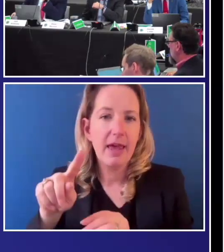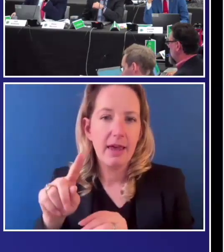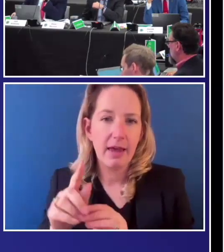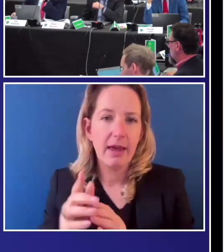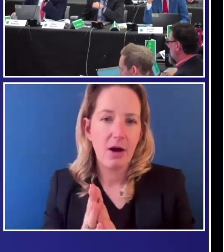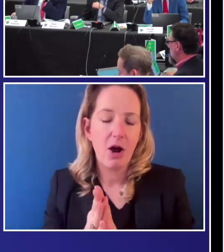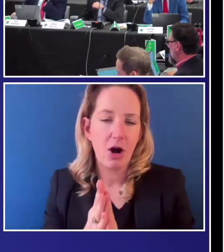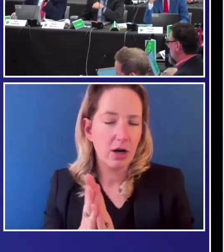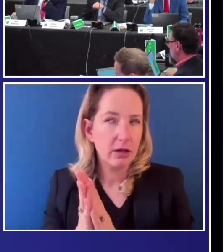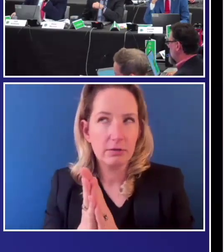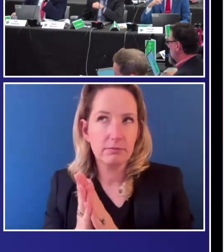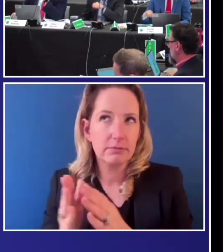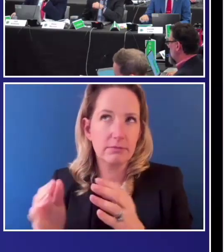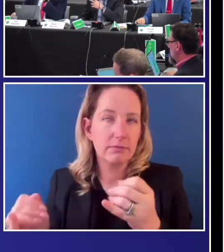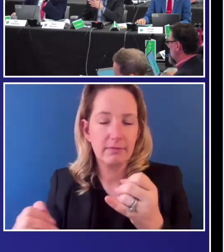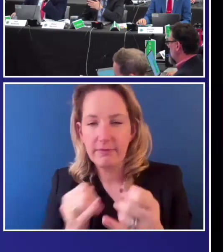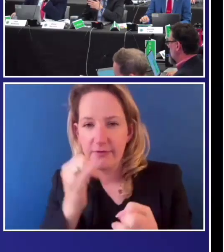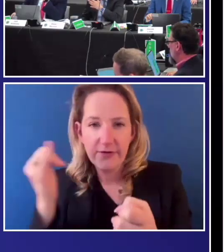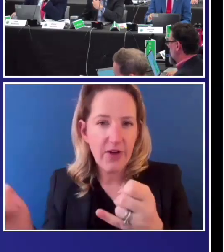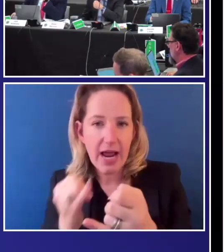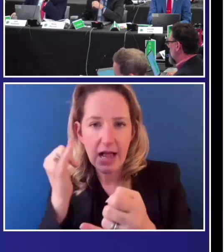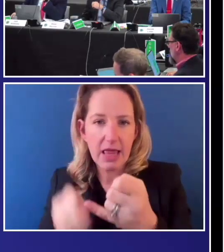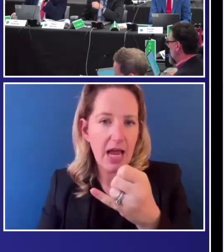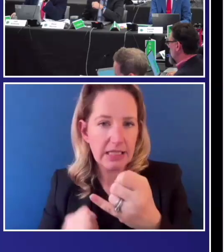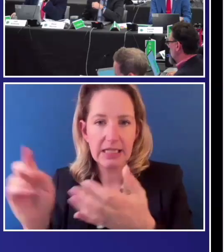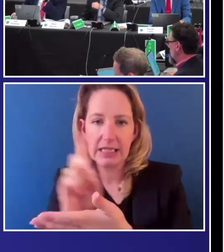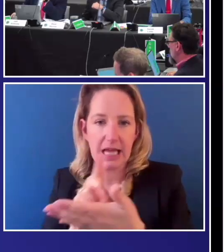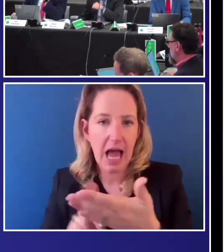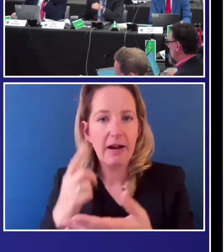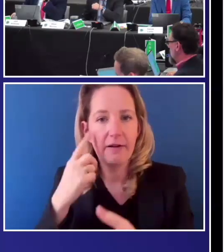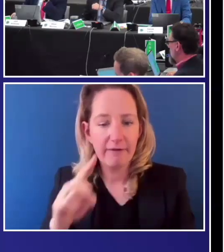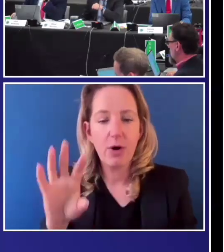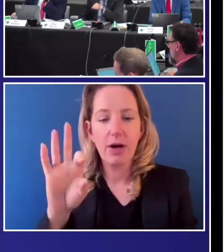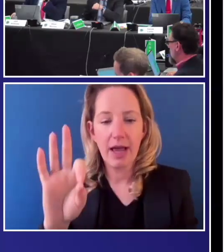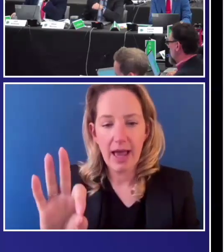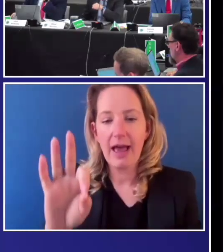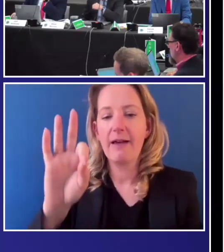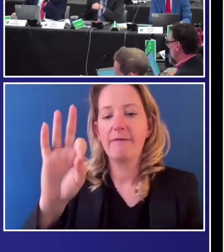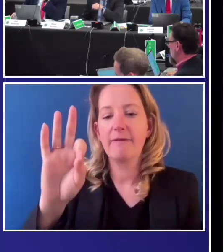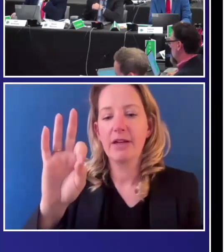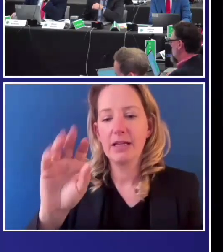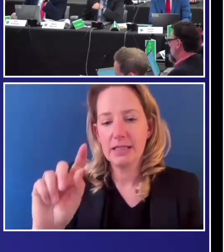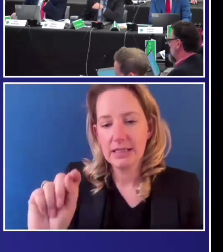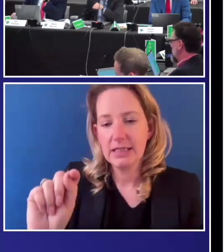finalizing design for the current FVT/GE regulations, and that is one of the